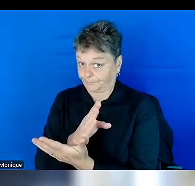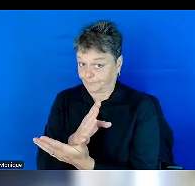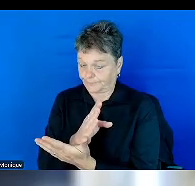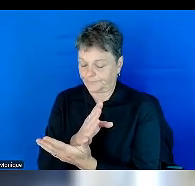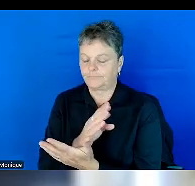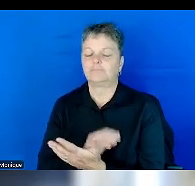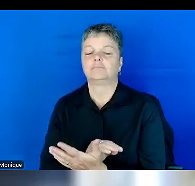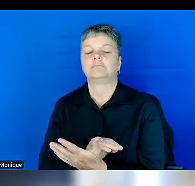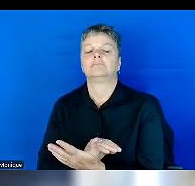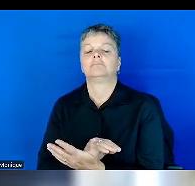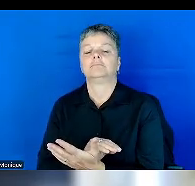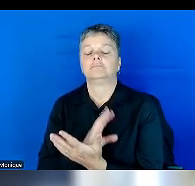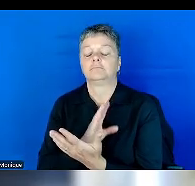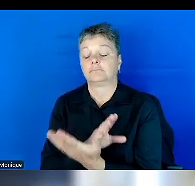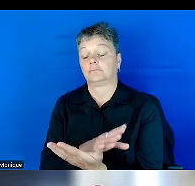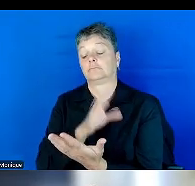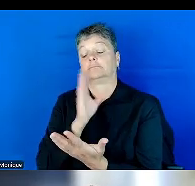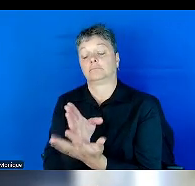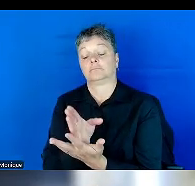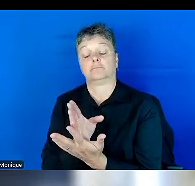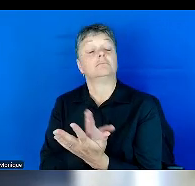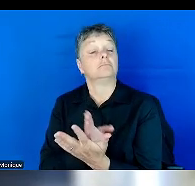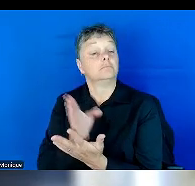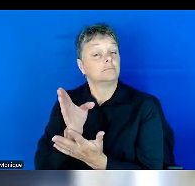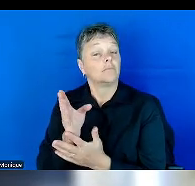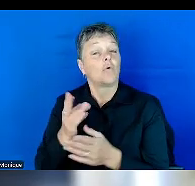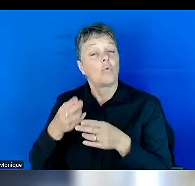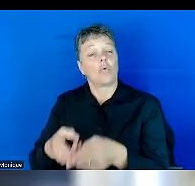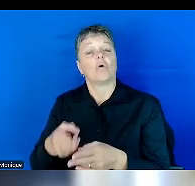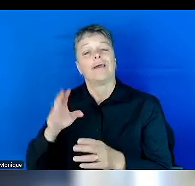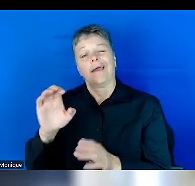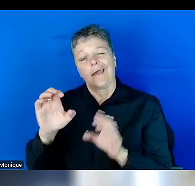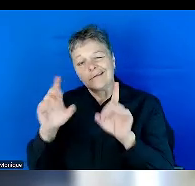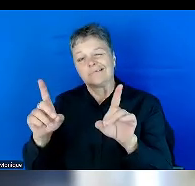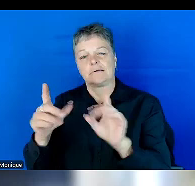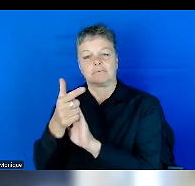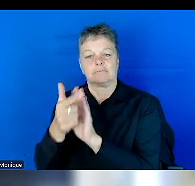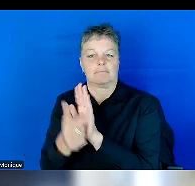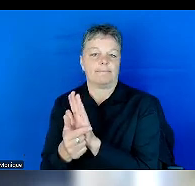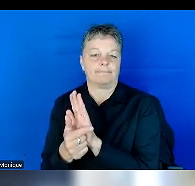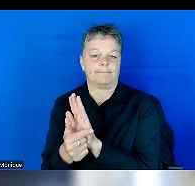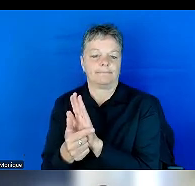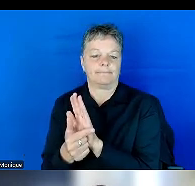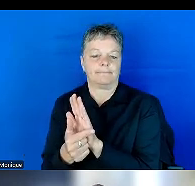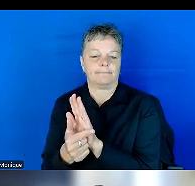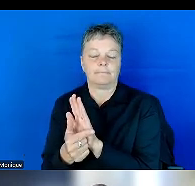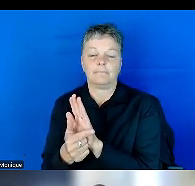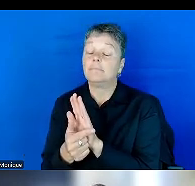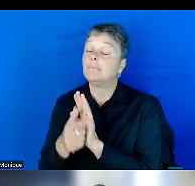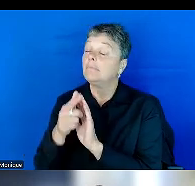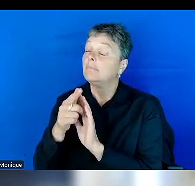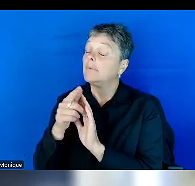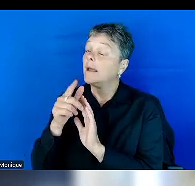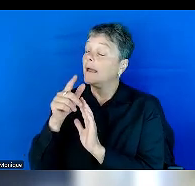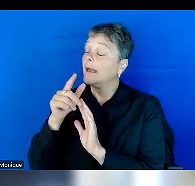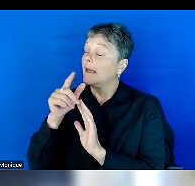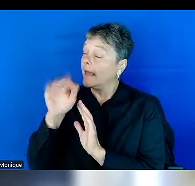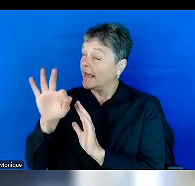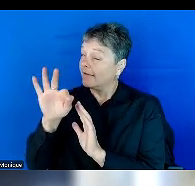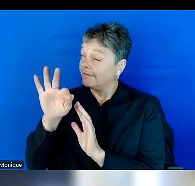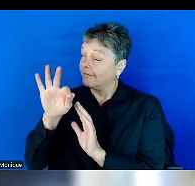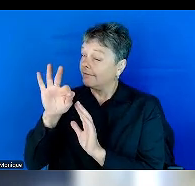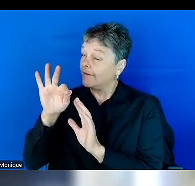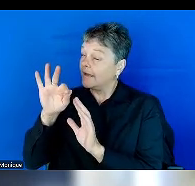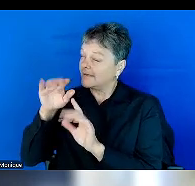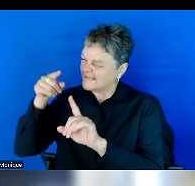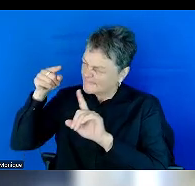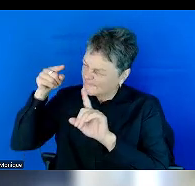give a practice in education law uh as it relates specifically to students with disabilities. Um and